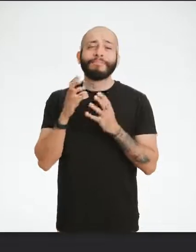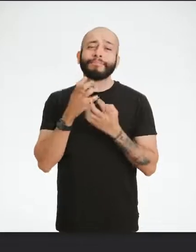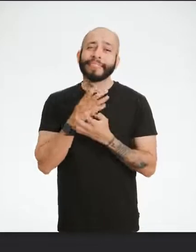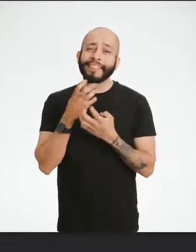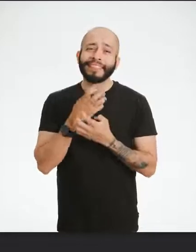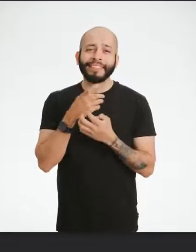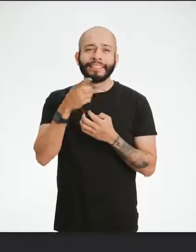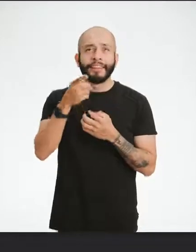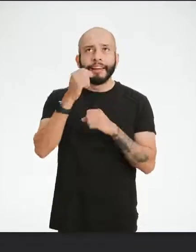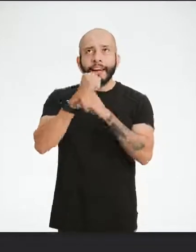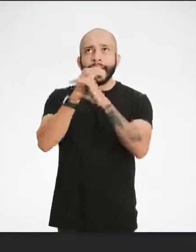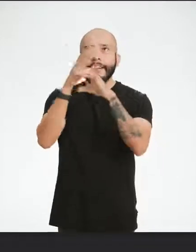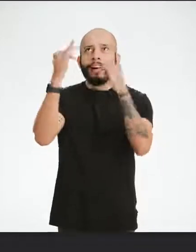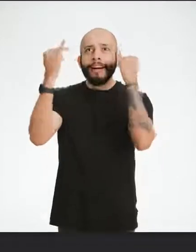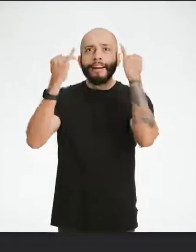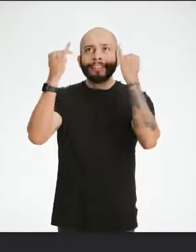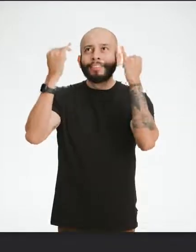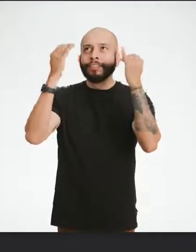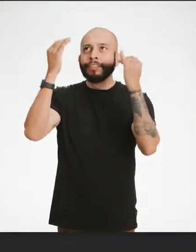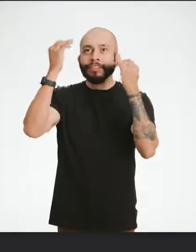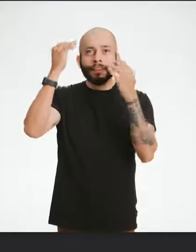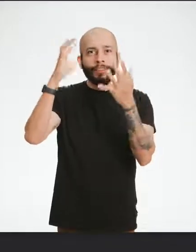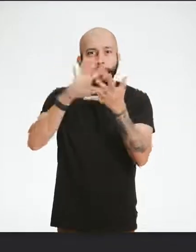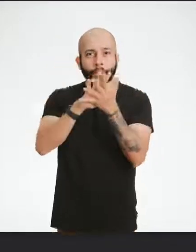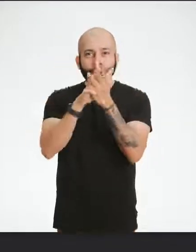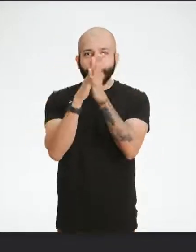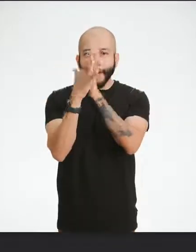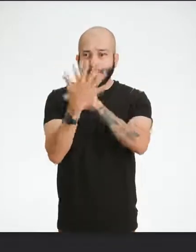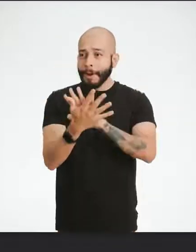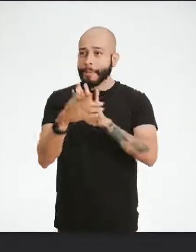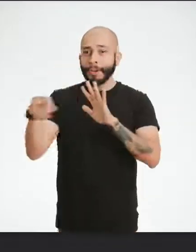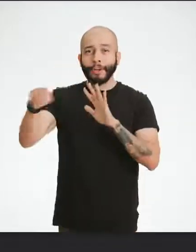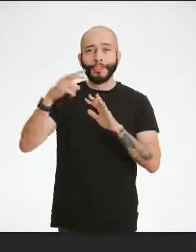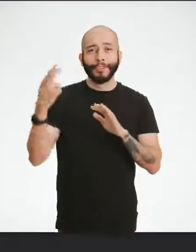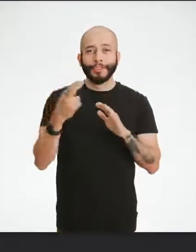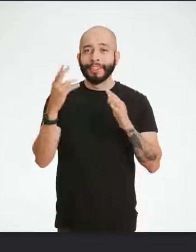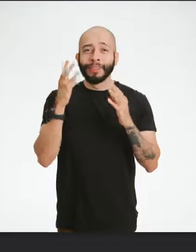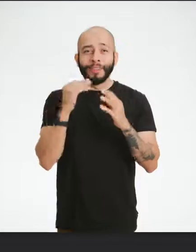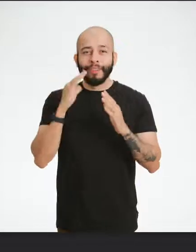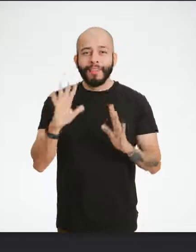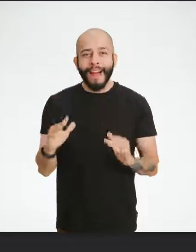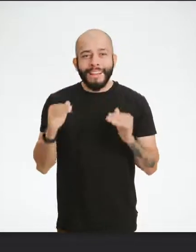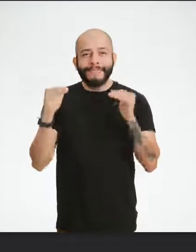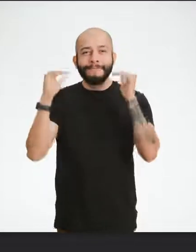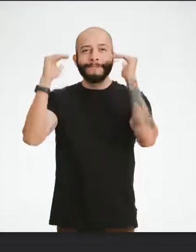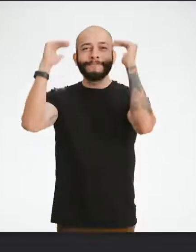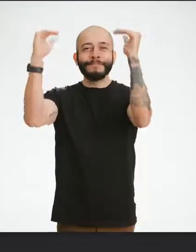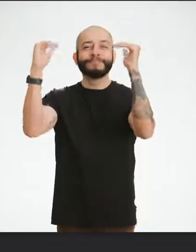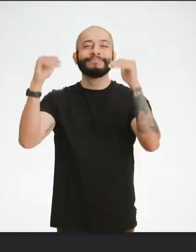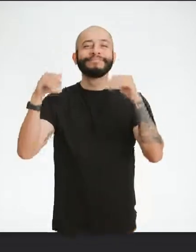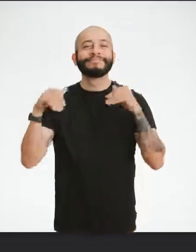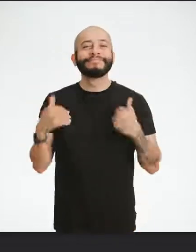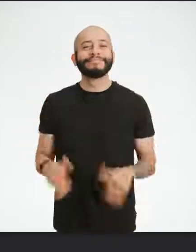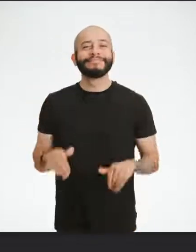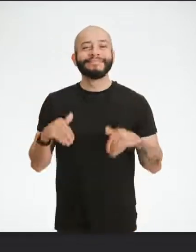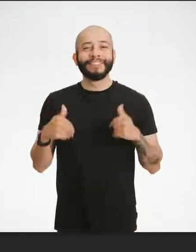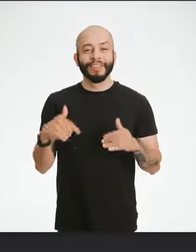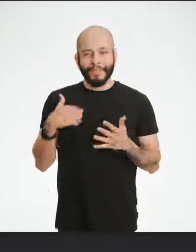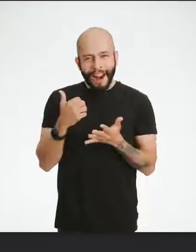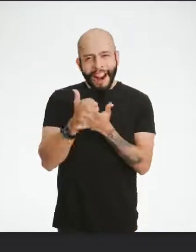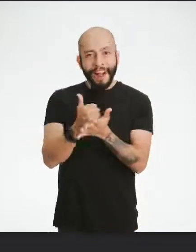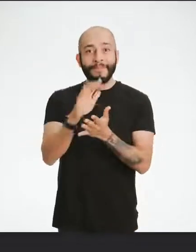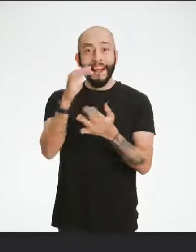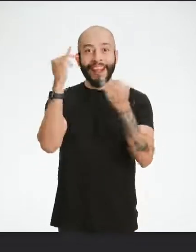You transform your ideas, the stuff of imagination, to take users' experiences to another level.